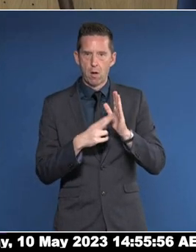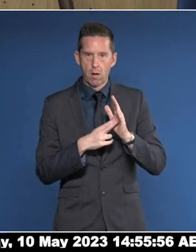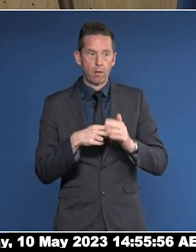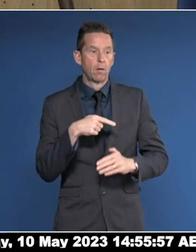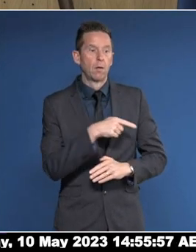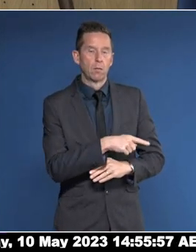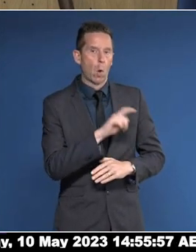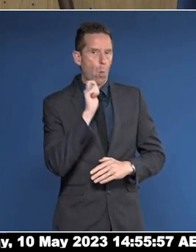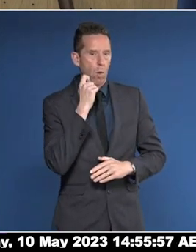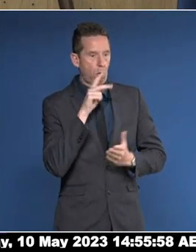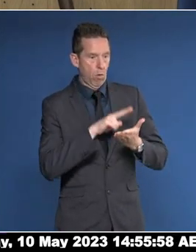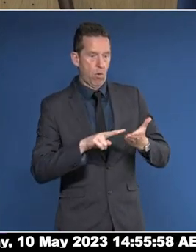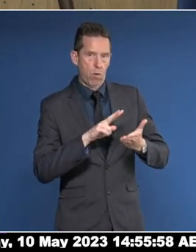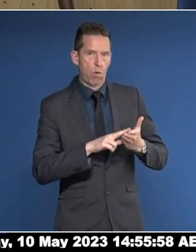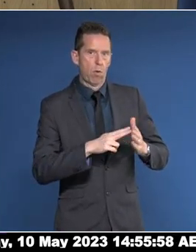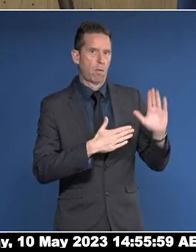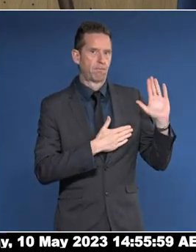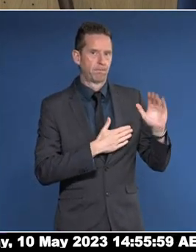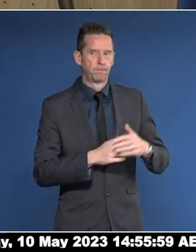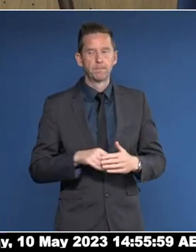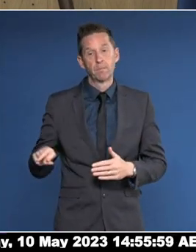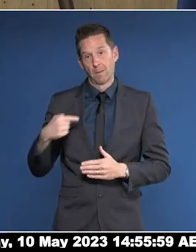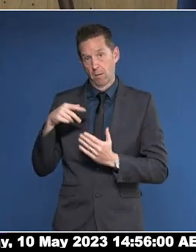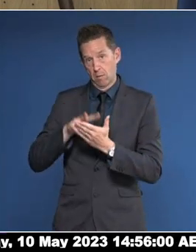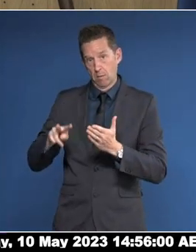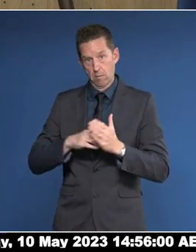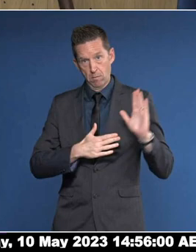Thank you. THE ASSOCIATE: I will read you the oath. At the end, please say yes or I do.